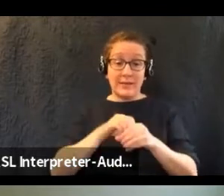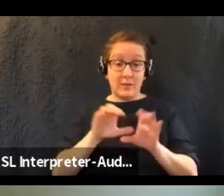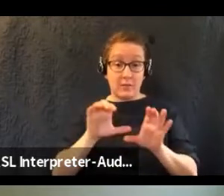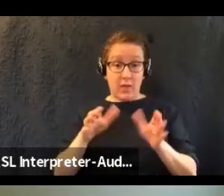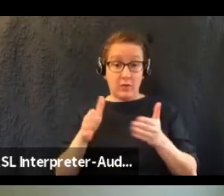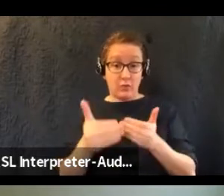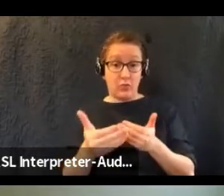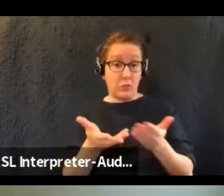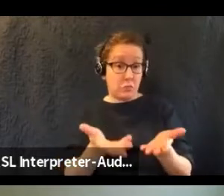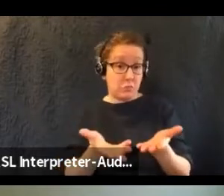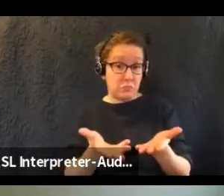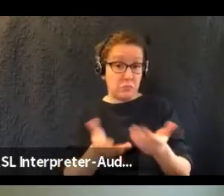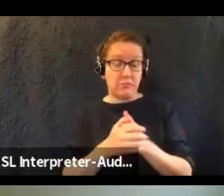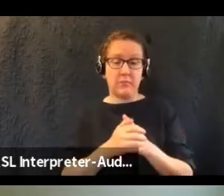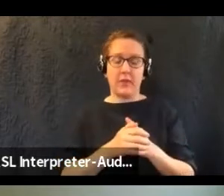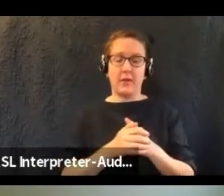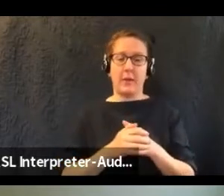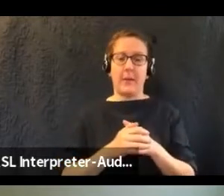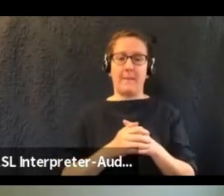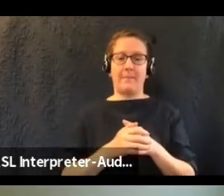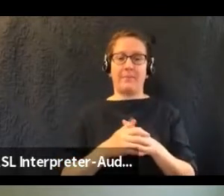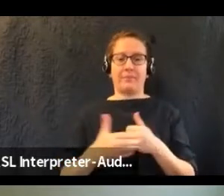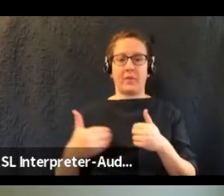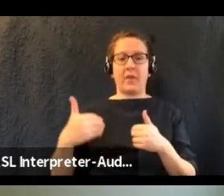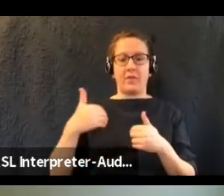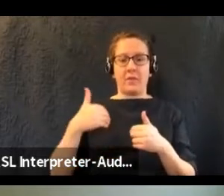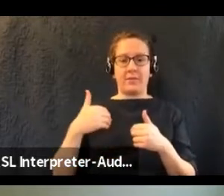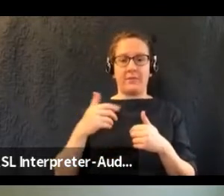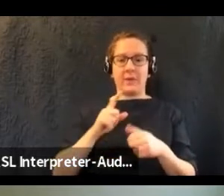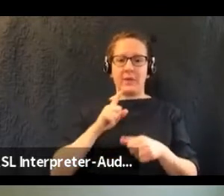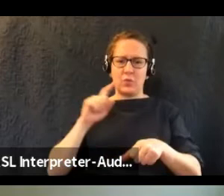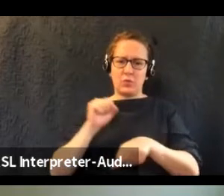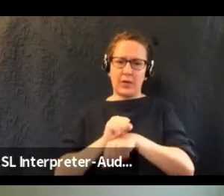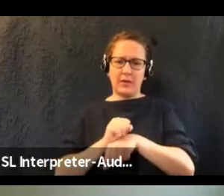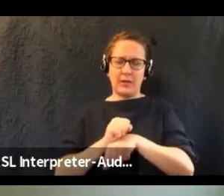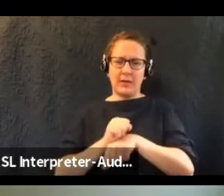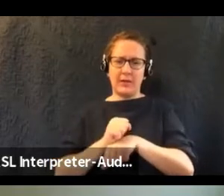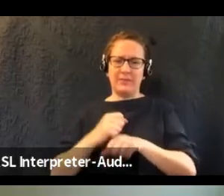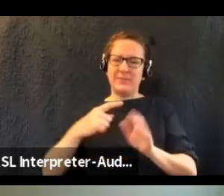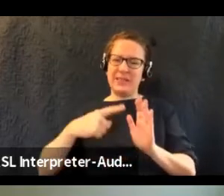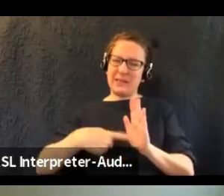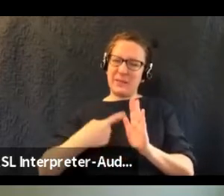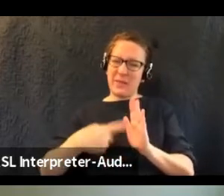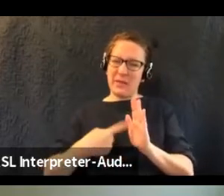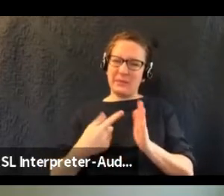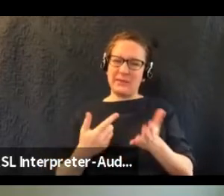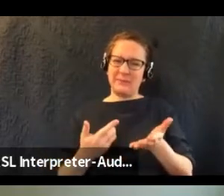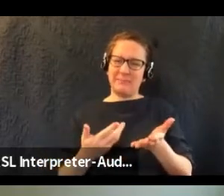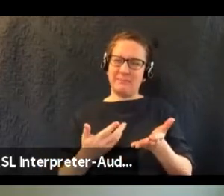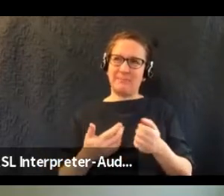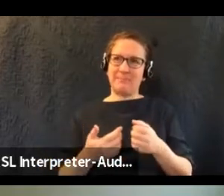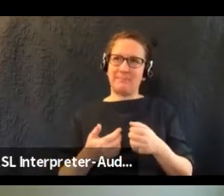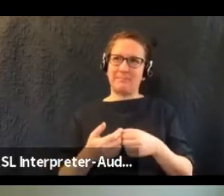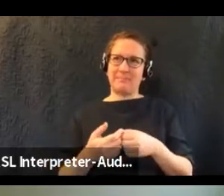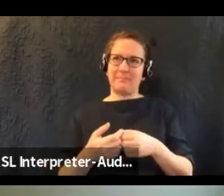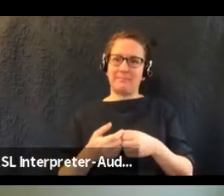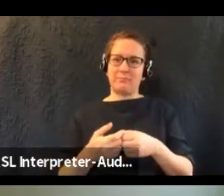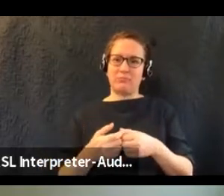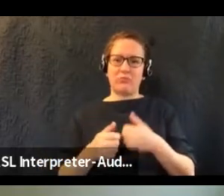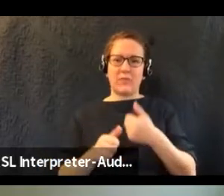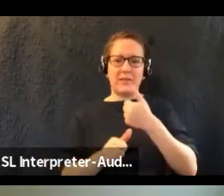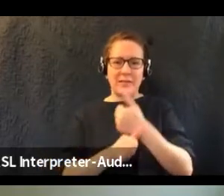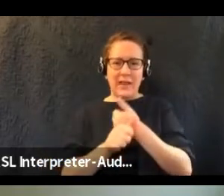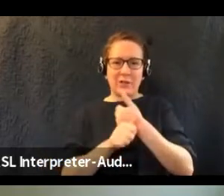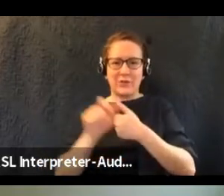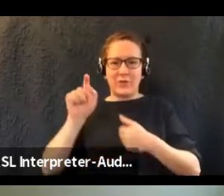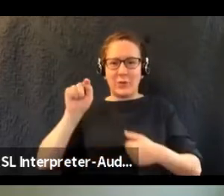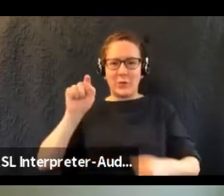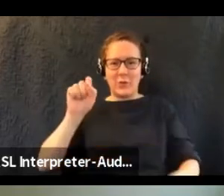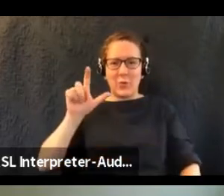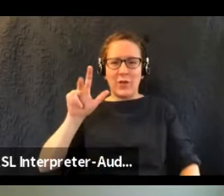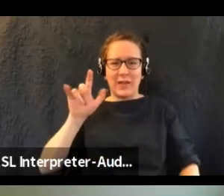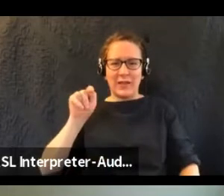There's a, it's really sometimes I think there's dangers in toolkits, because as we have these